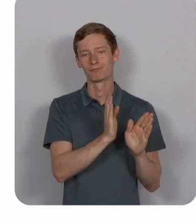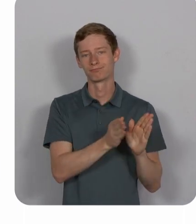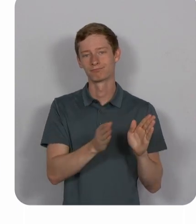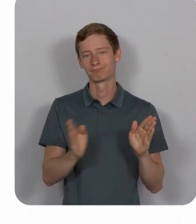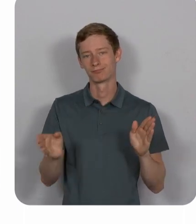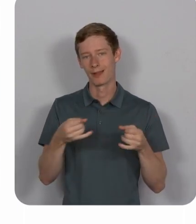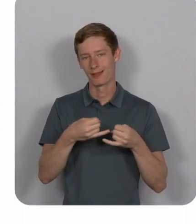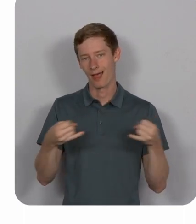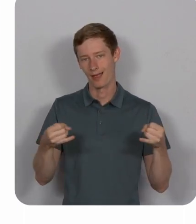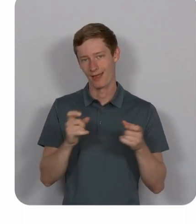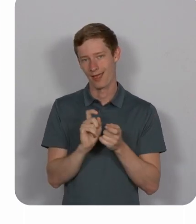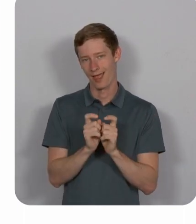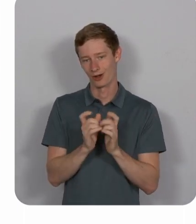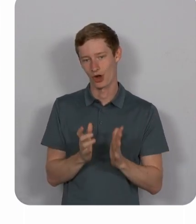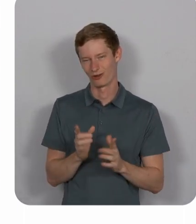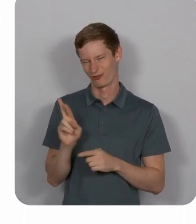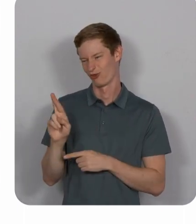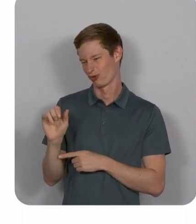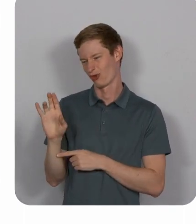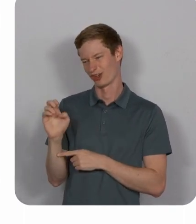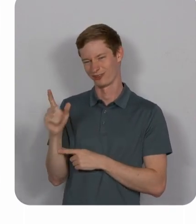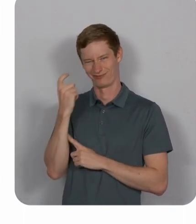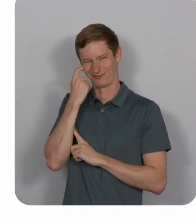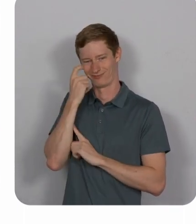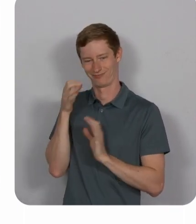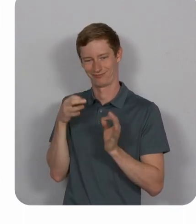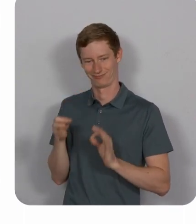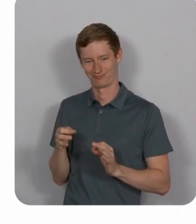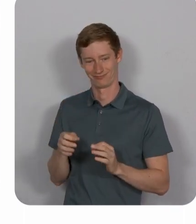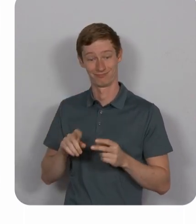Second way is to use motion capture on a human actor.